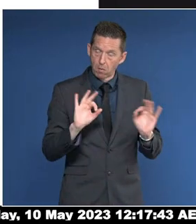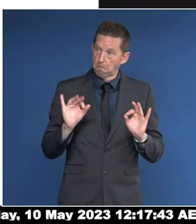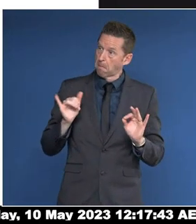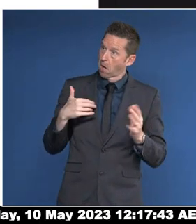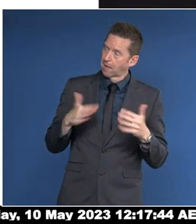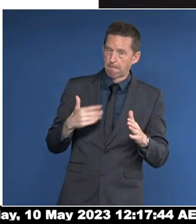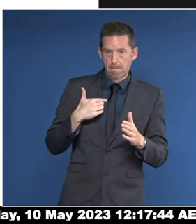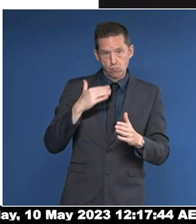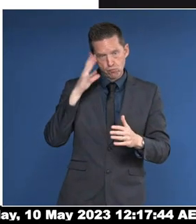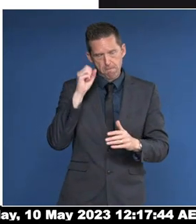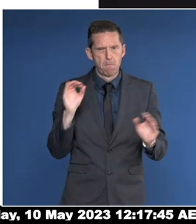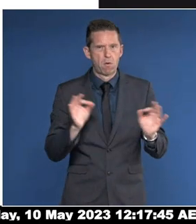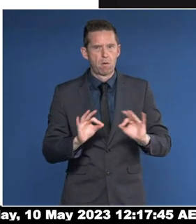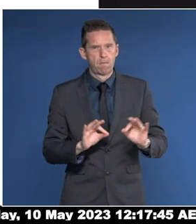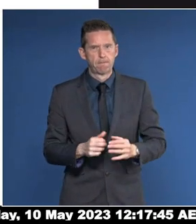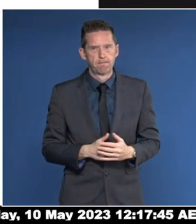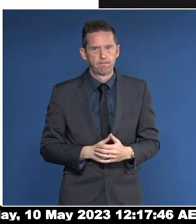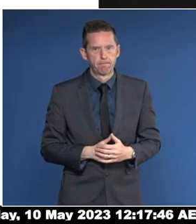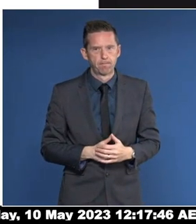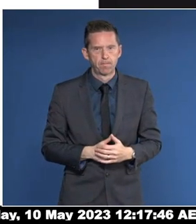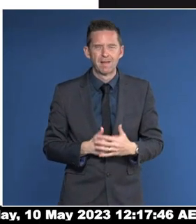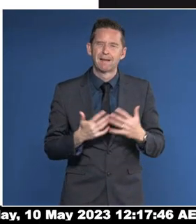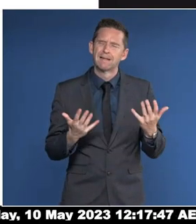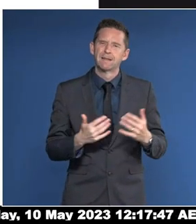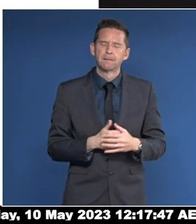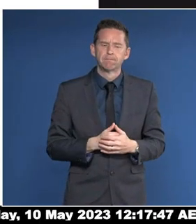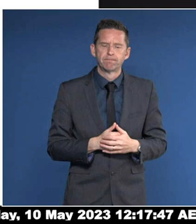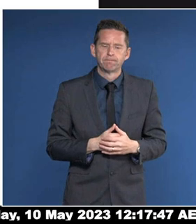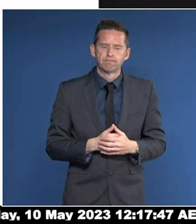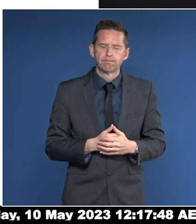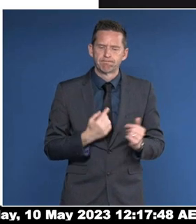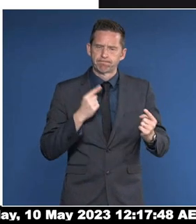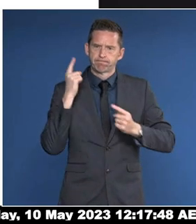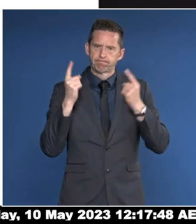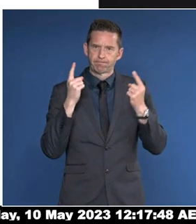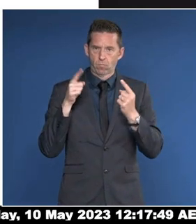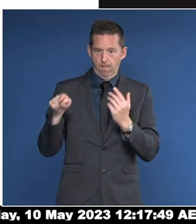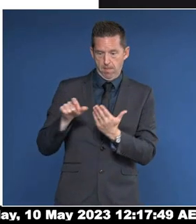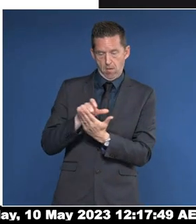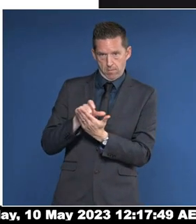Just looking at the operation of the provision, the offence applies to the